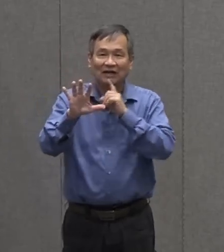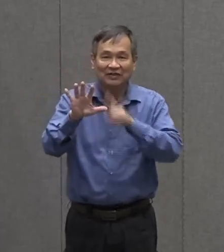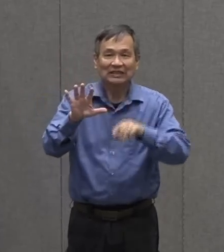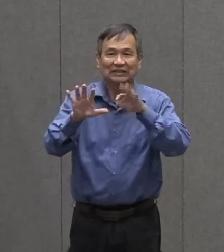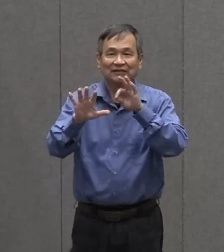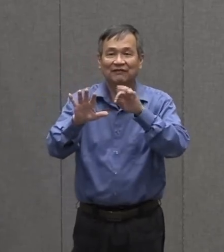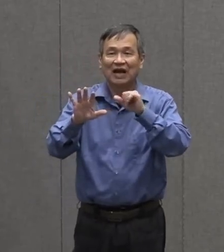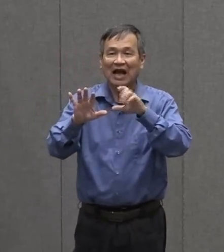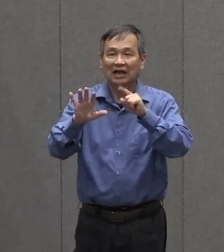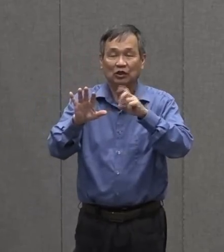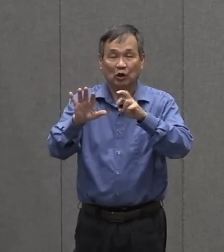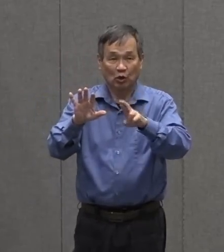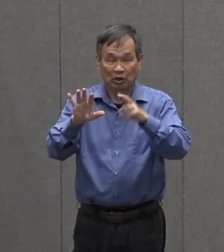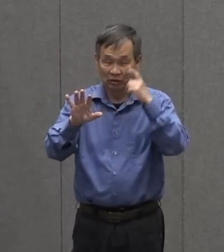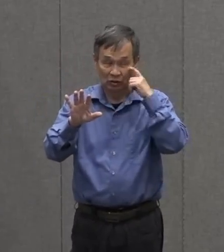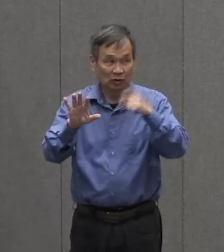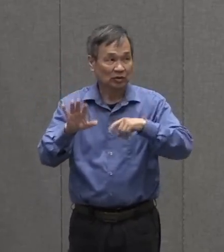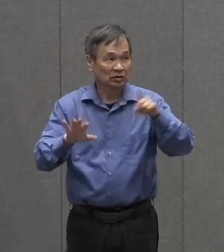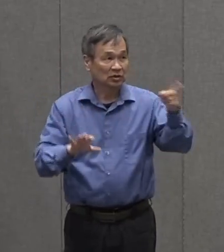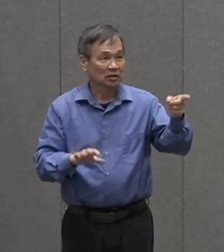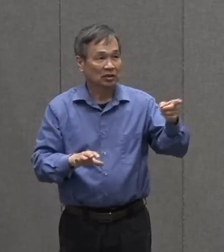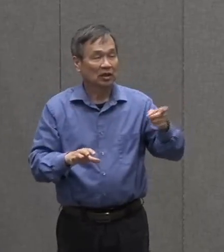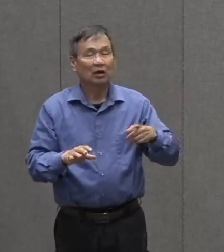Did you notice any other pattern? What about the odd numbers.